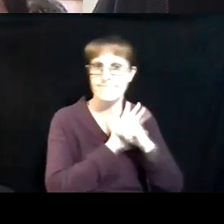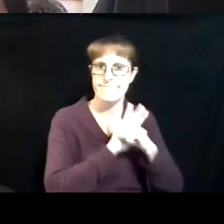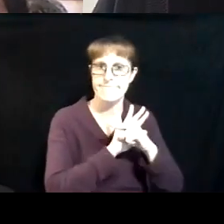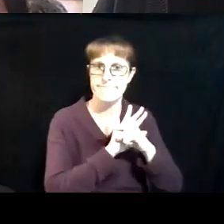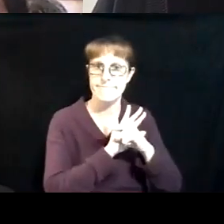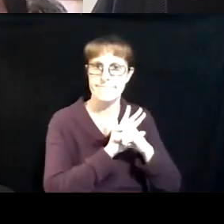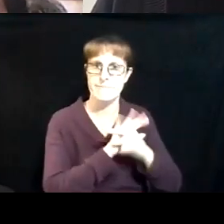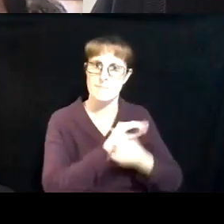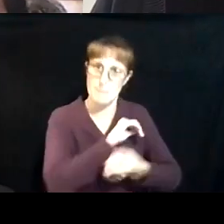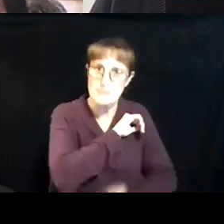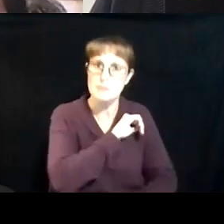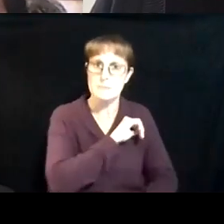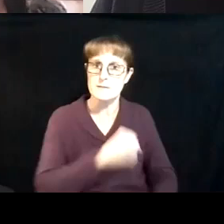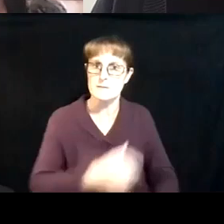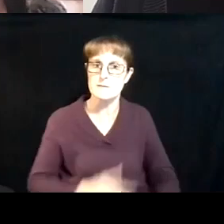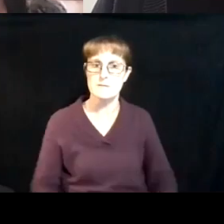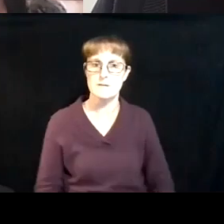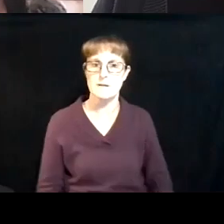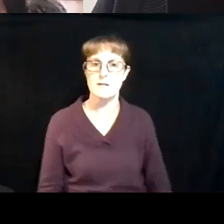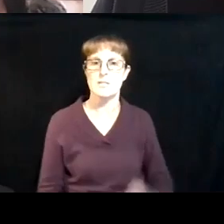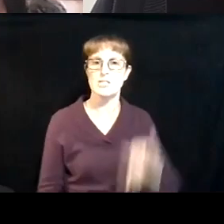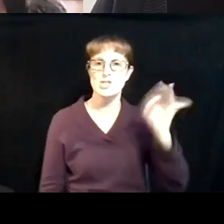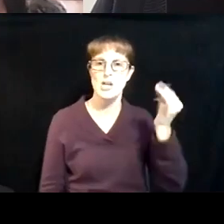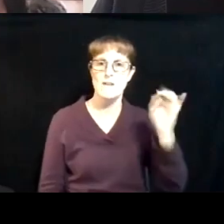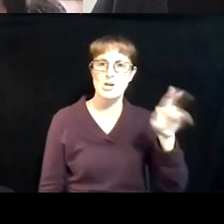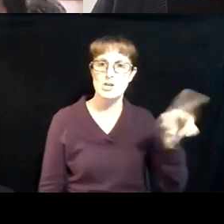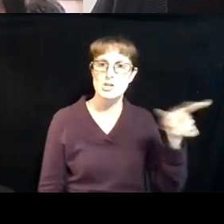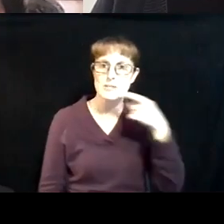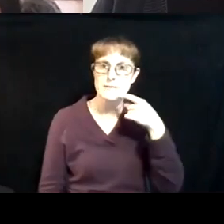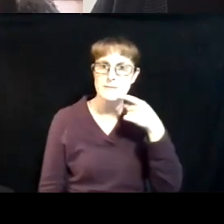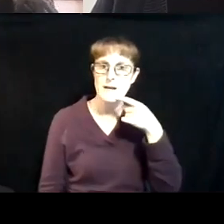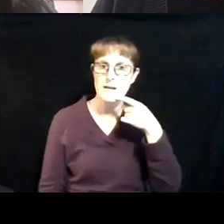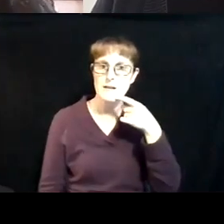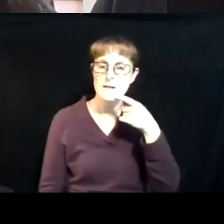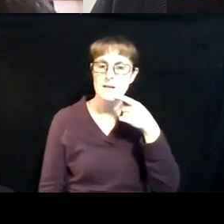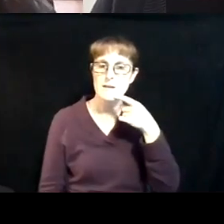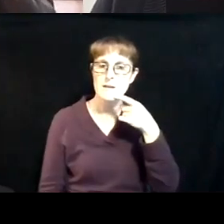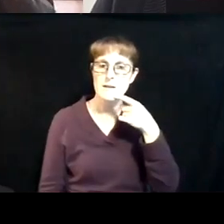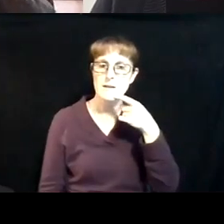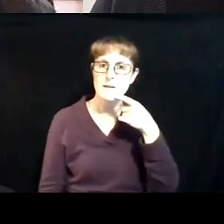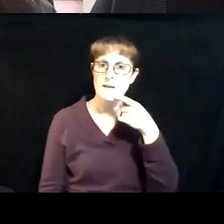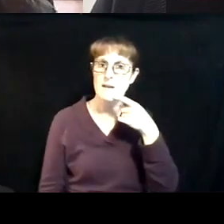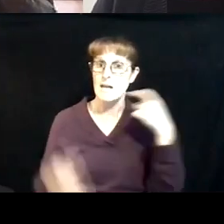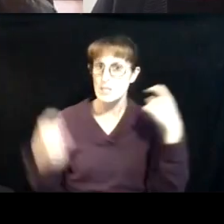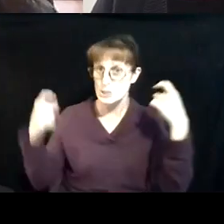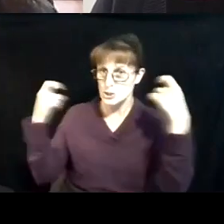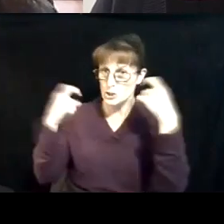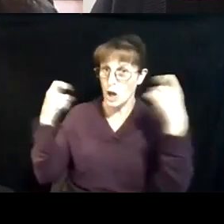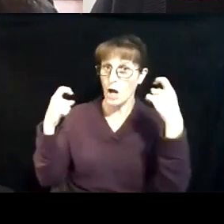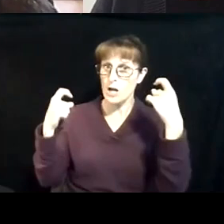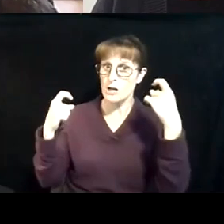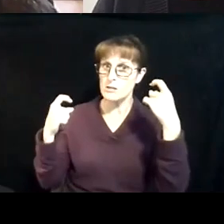Jennifer said, none of that, electric shock is more horrifying than any of that.